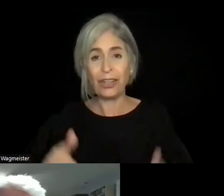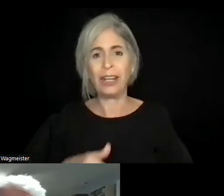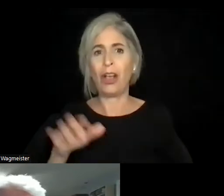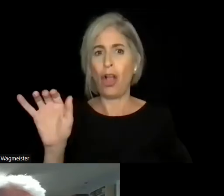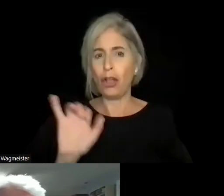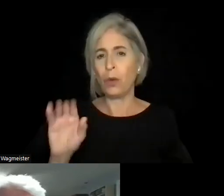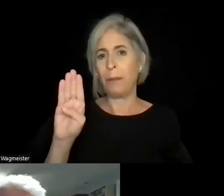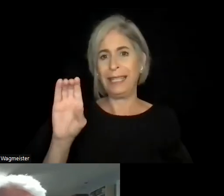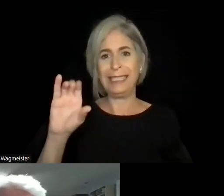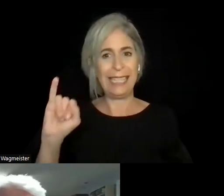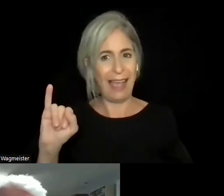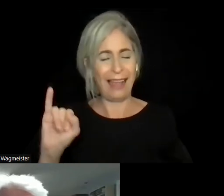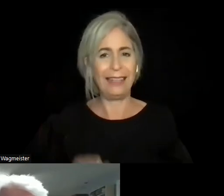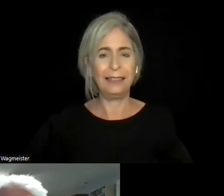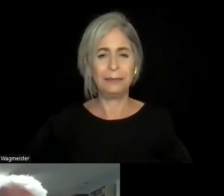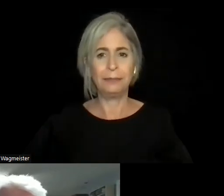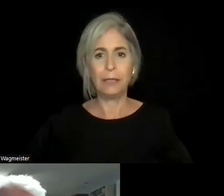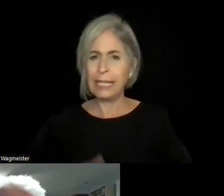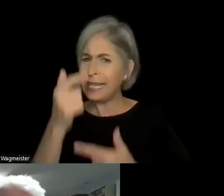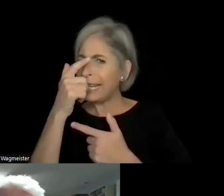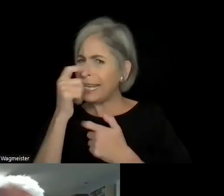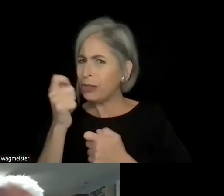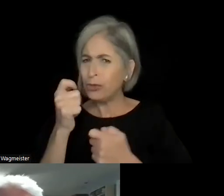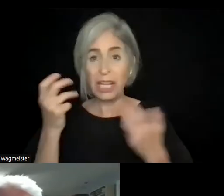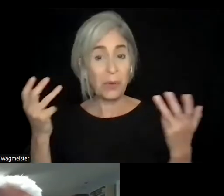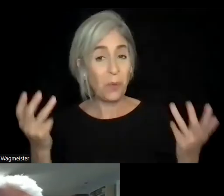rocket ships, going to the moon and then, of course, what we're